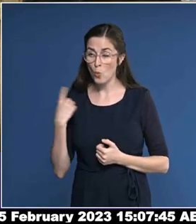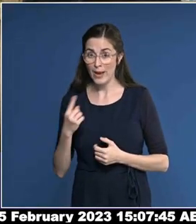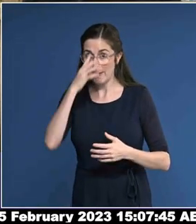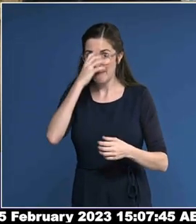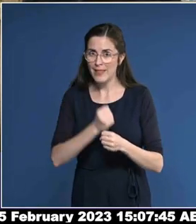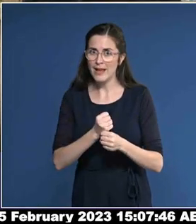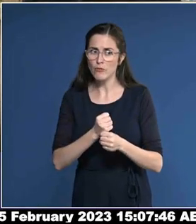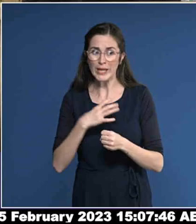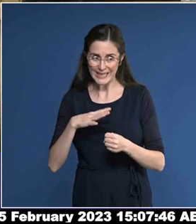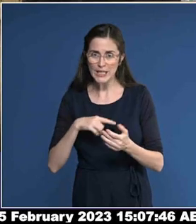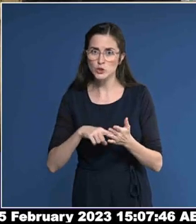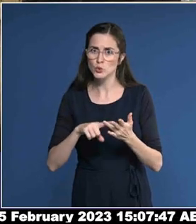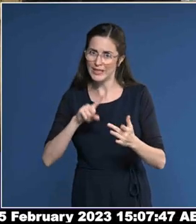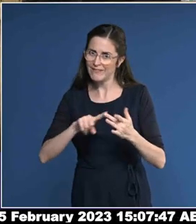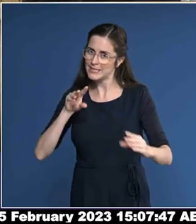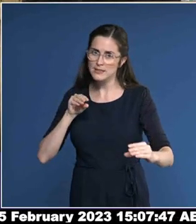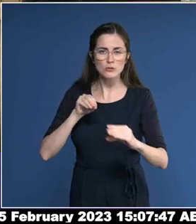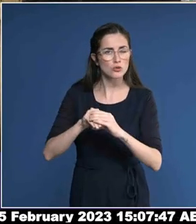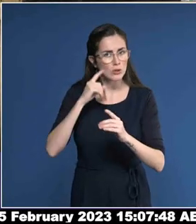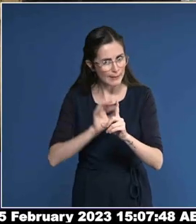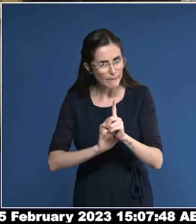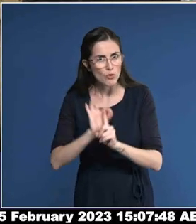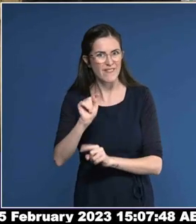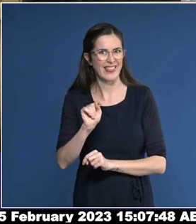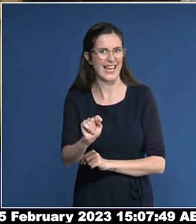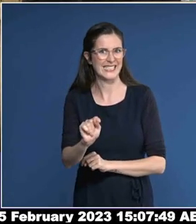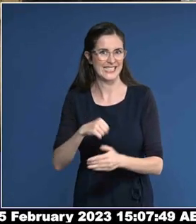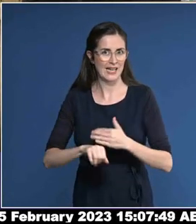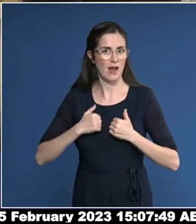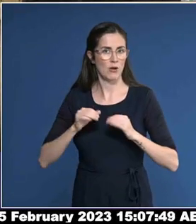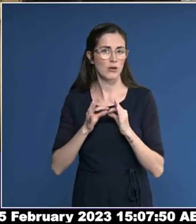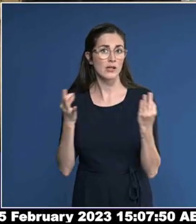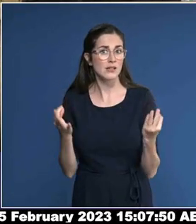And to be able to access that sort of information, supports, research through the